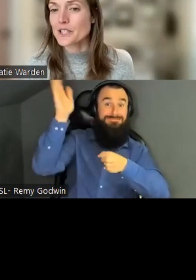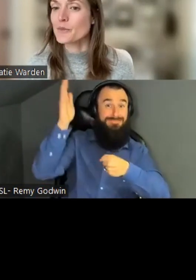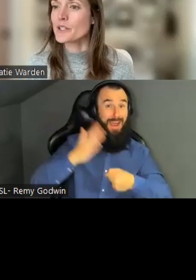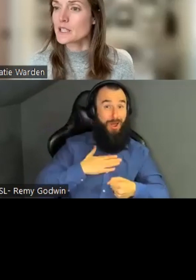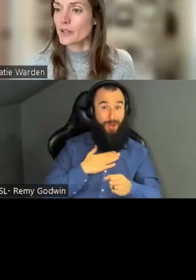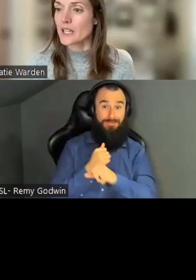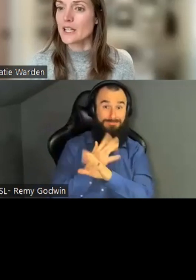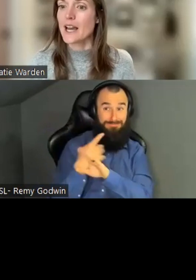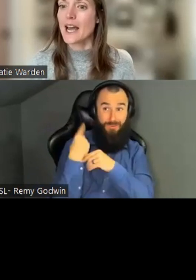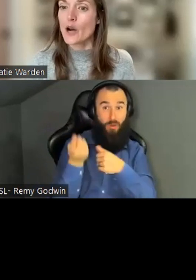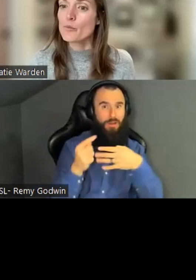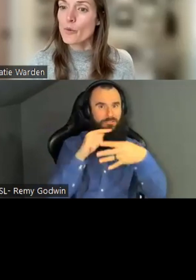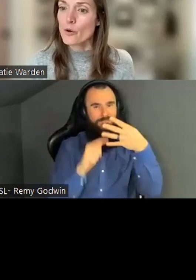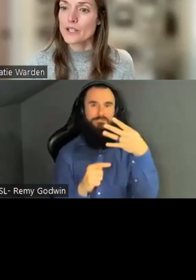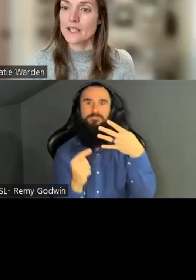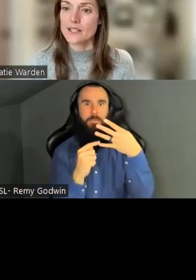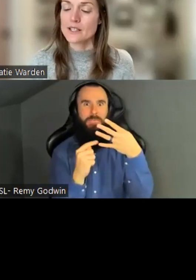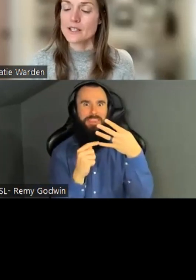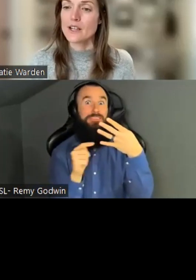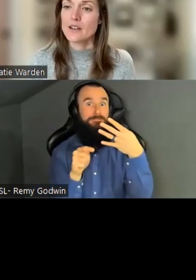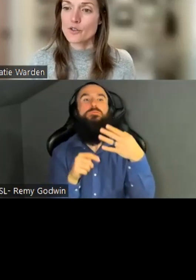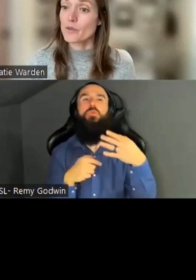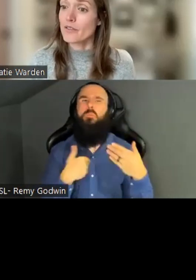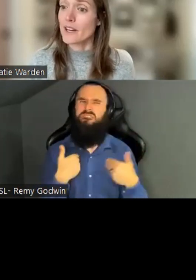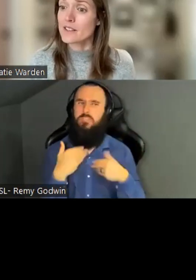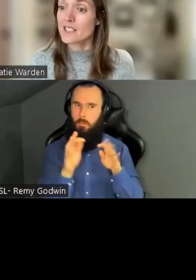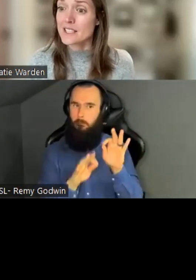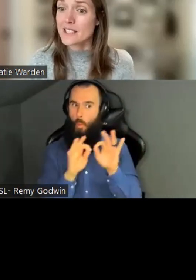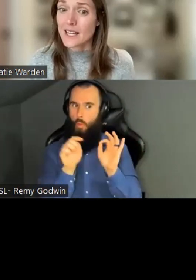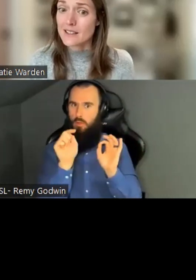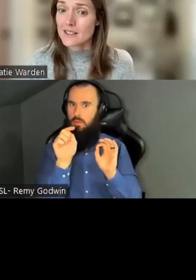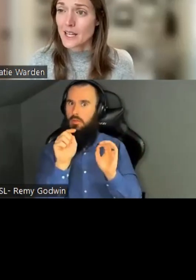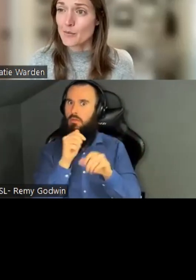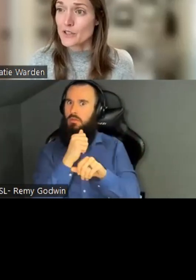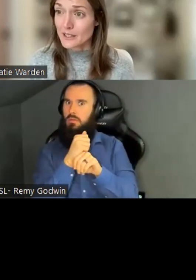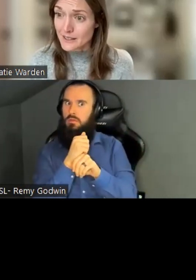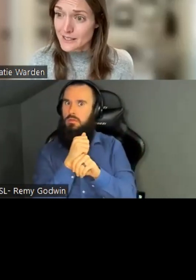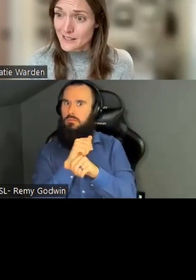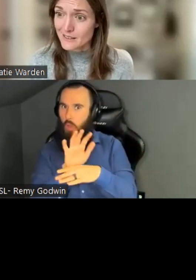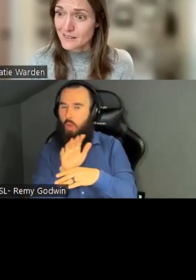of someone explaining how important it is for providers to take the time to listen